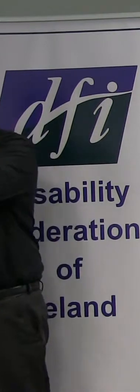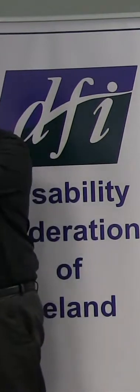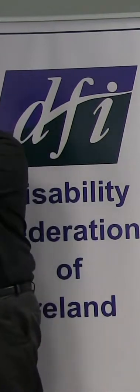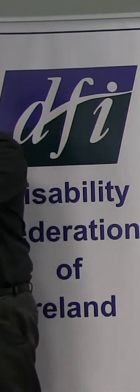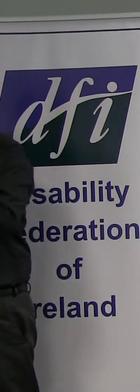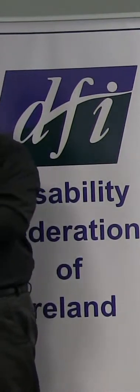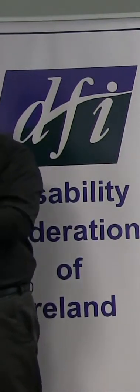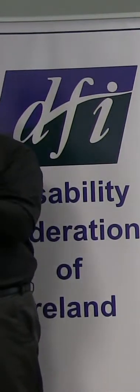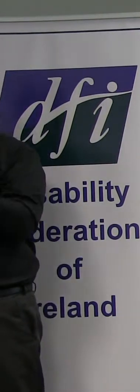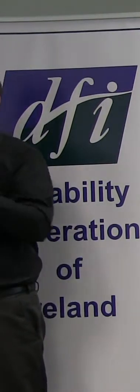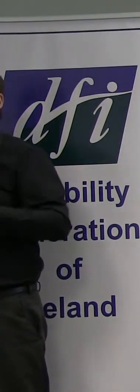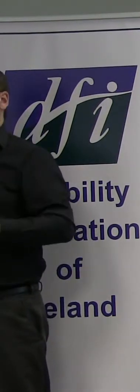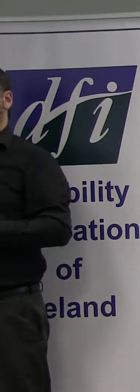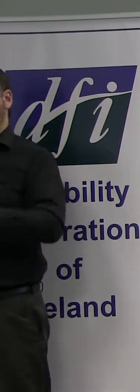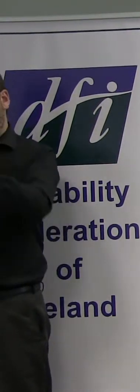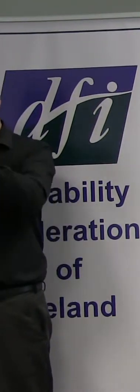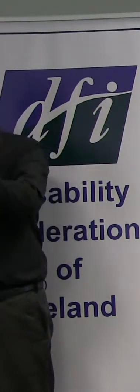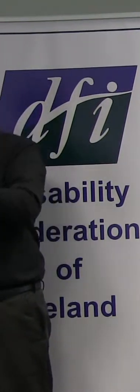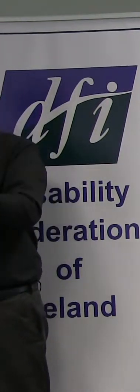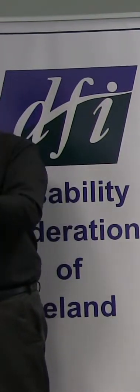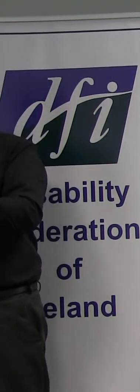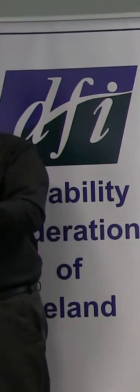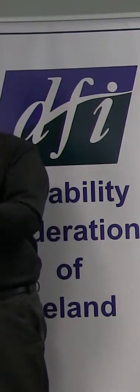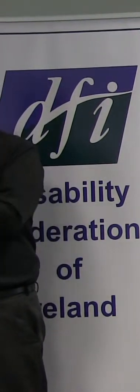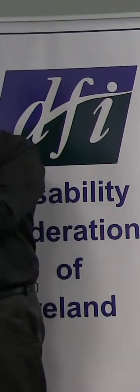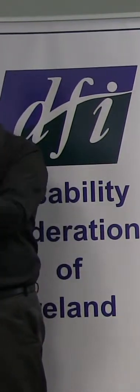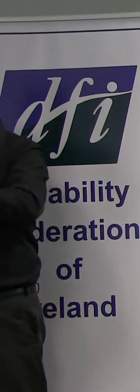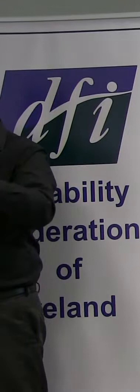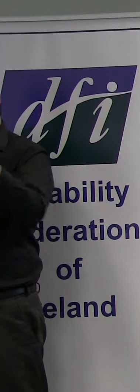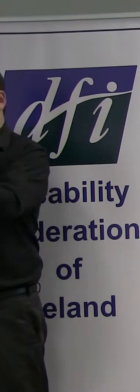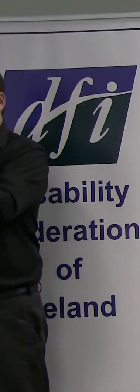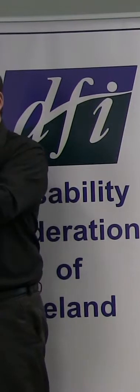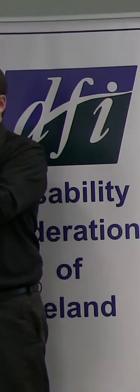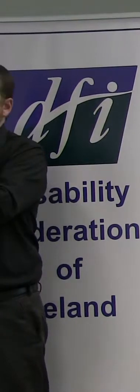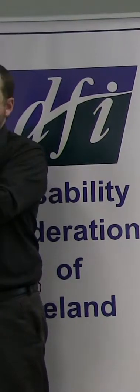restricting it only to a certain amount of of people that may be needed in some